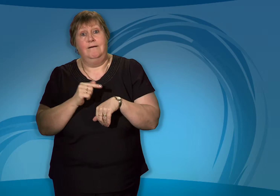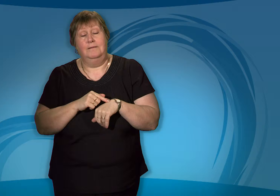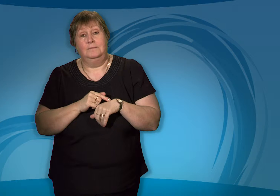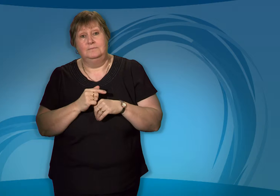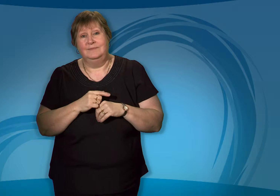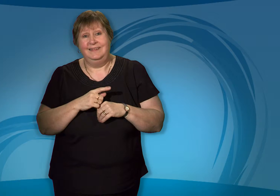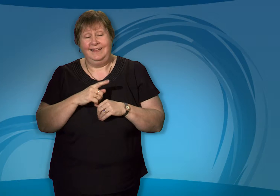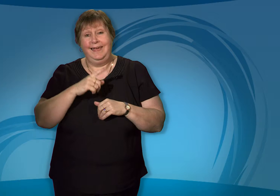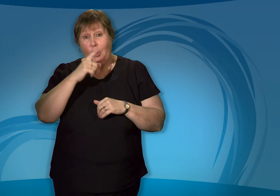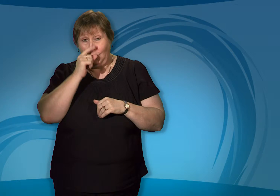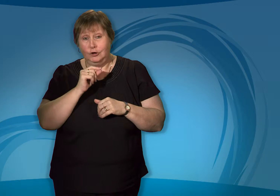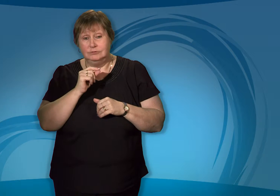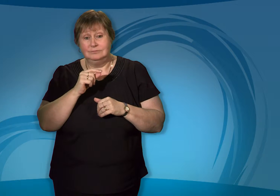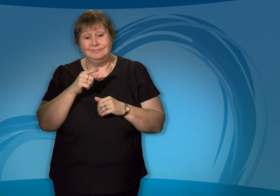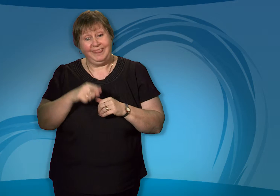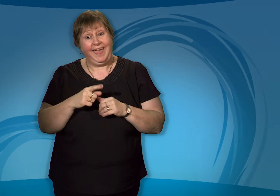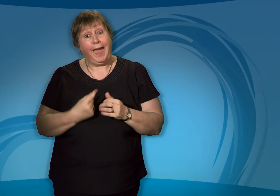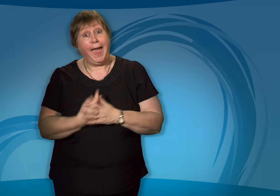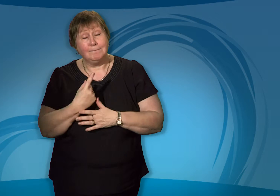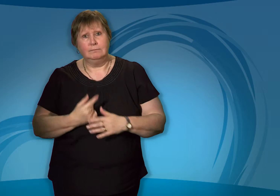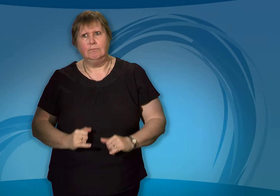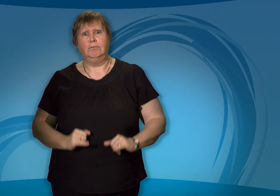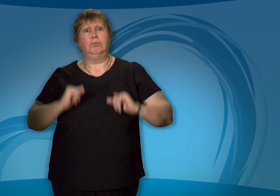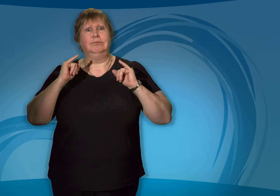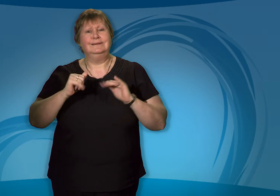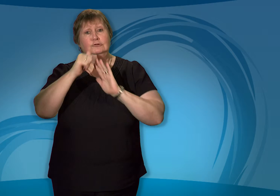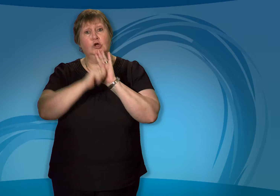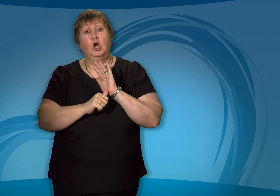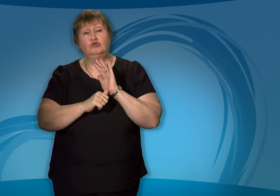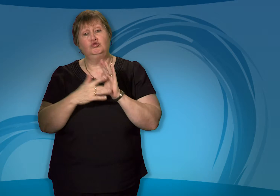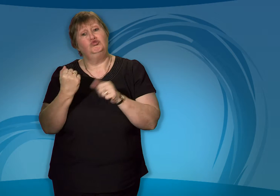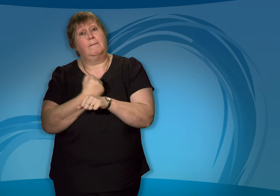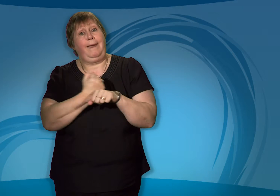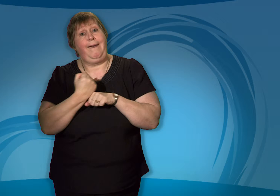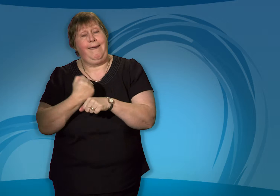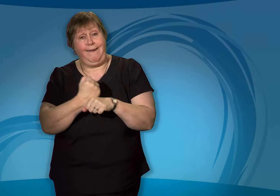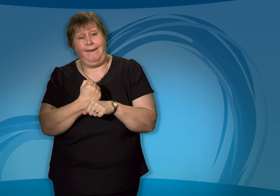This is potentially life-threatening and may need immediate major surgery to repair it.